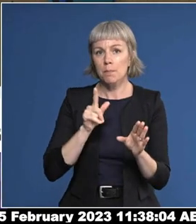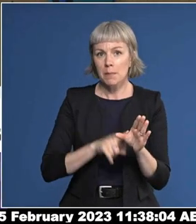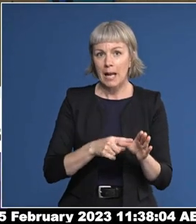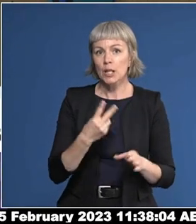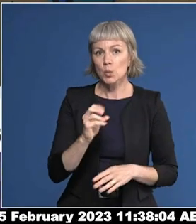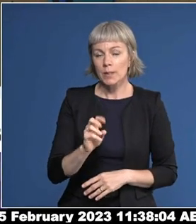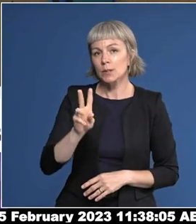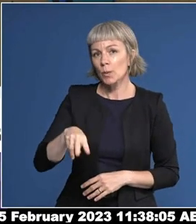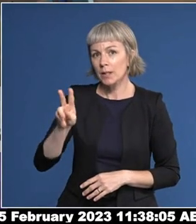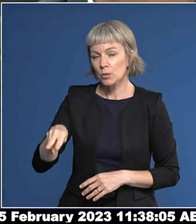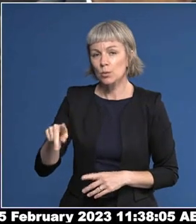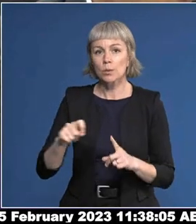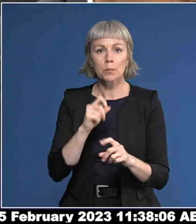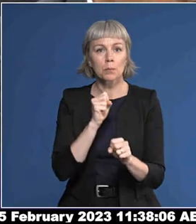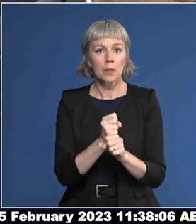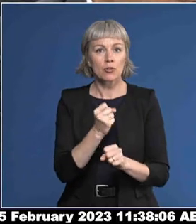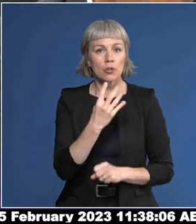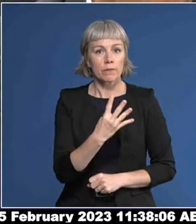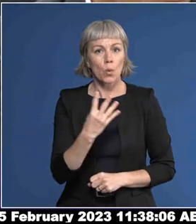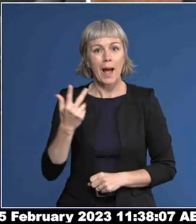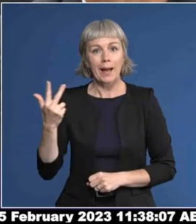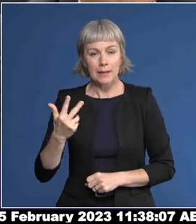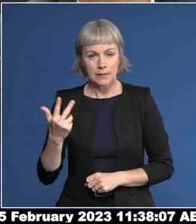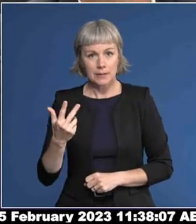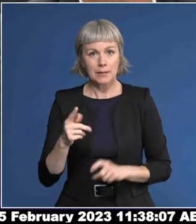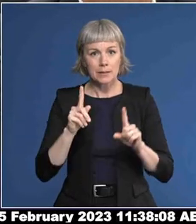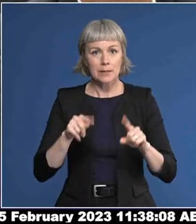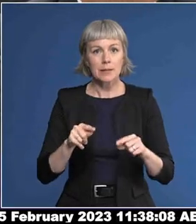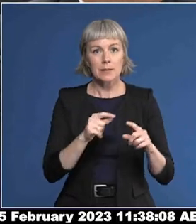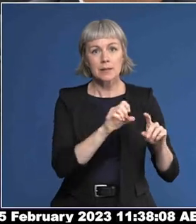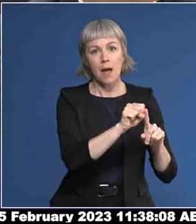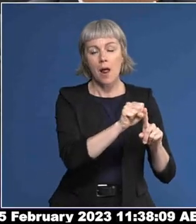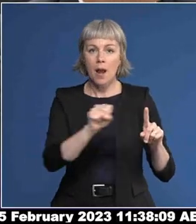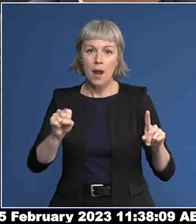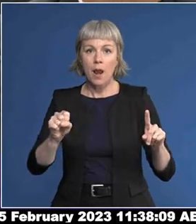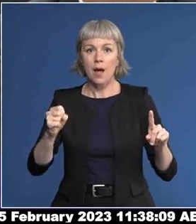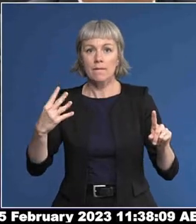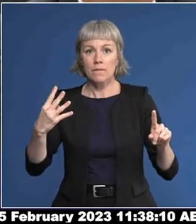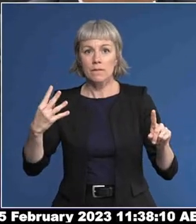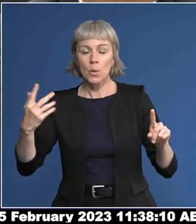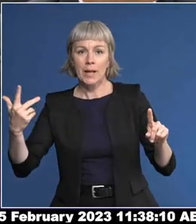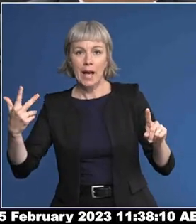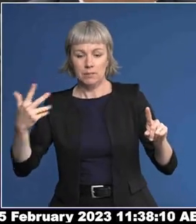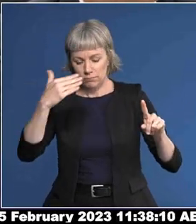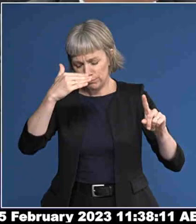It's page 418, commencing at line 48, through to page 419 to line 6.